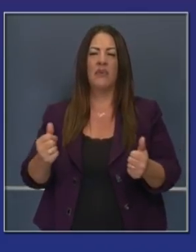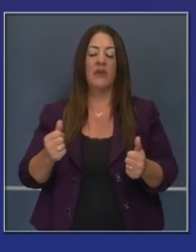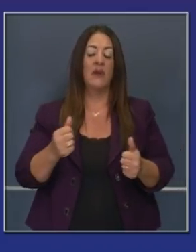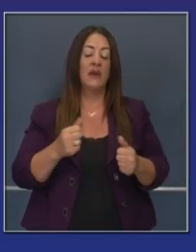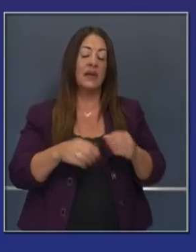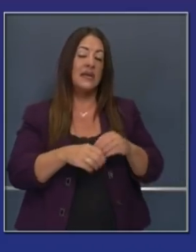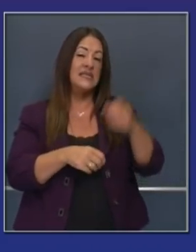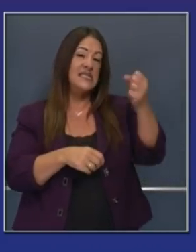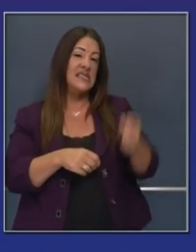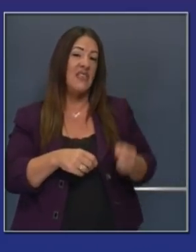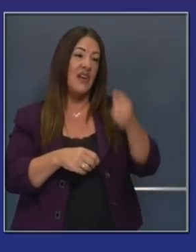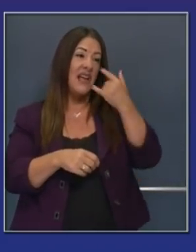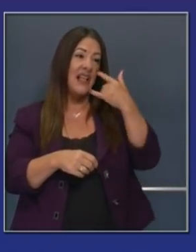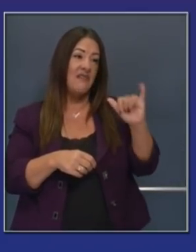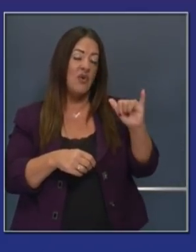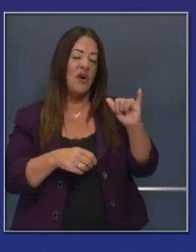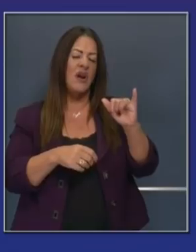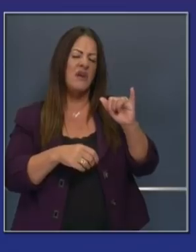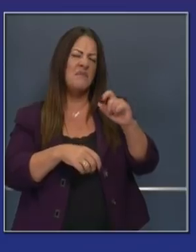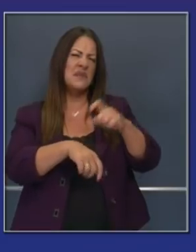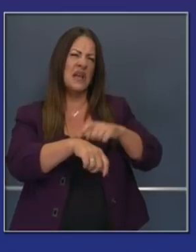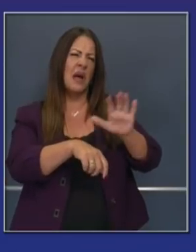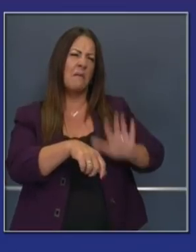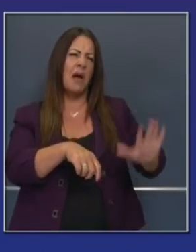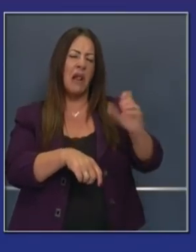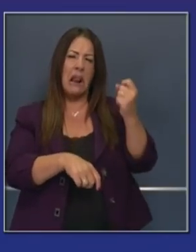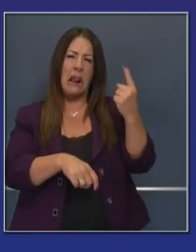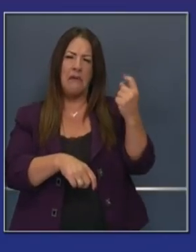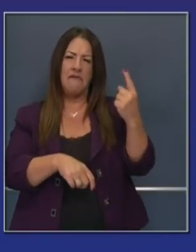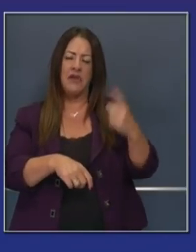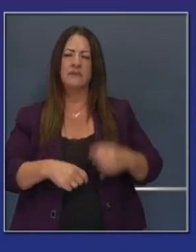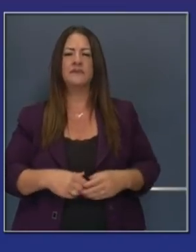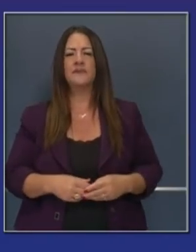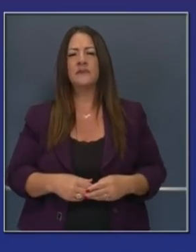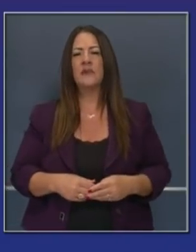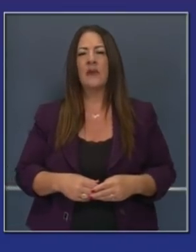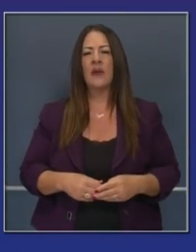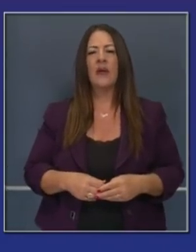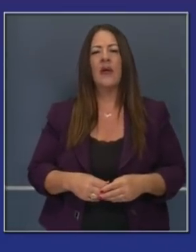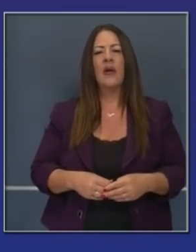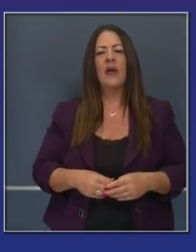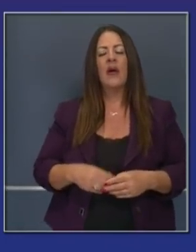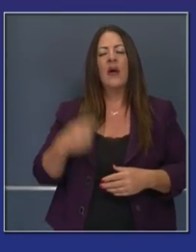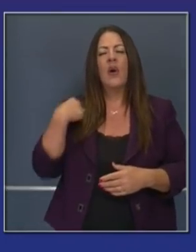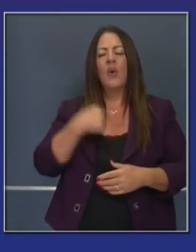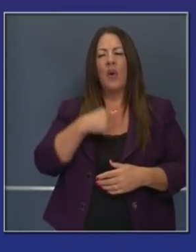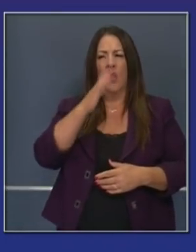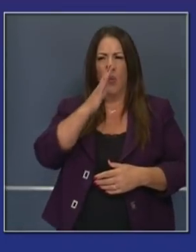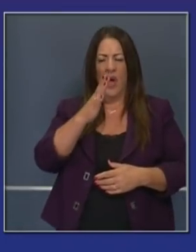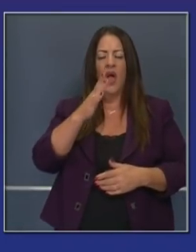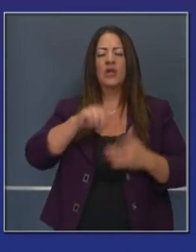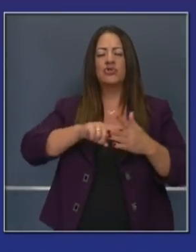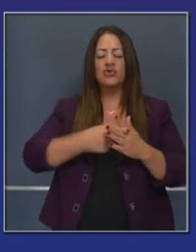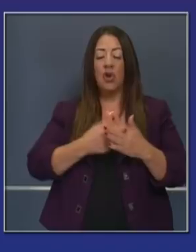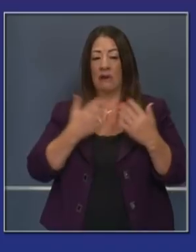CALIFORNIA. THE RED FLAG WARNINGS WILL END AND SOUTHERN CALIFORNIA LATER IN TO THE EVENING AROUND 1 #